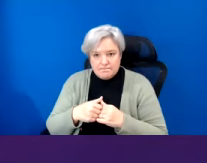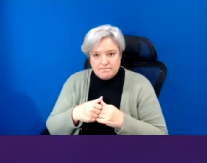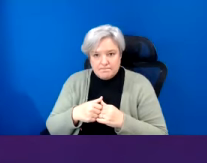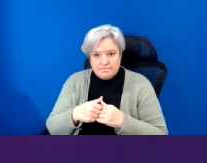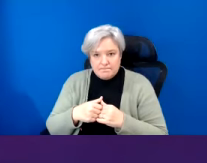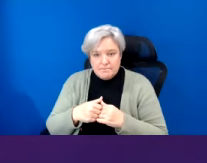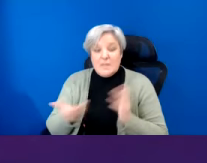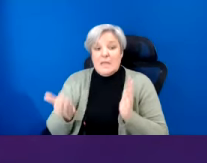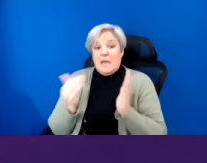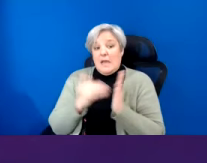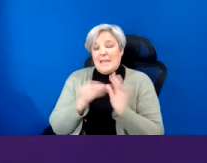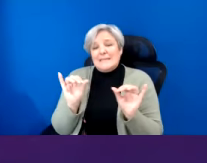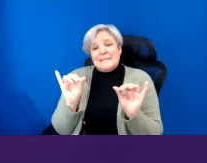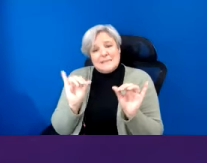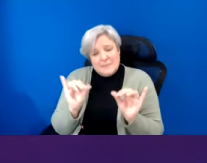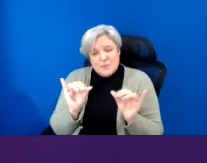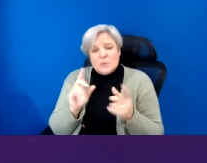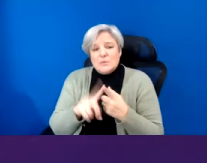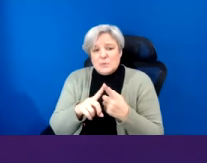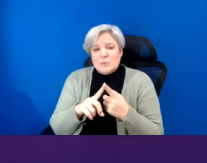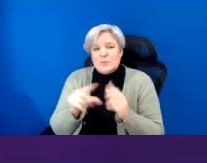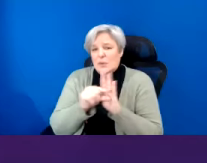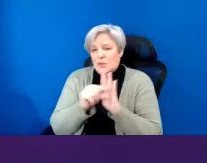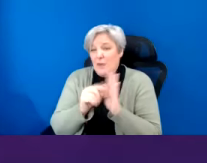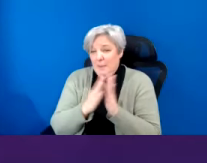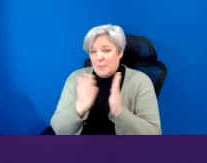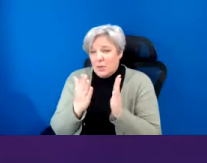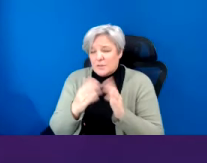again, similar to the gradebook report. You just